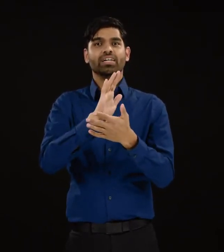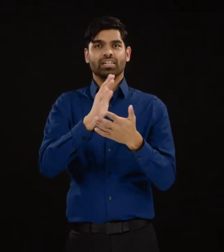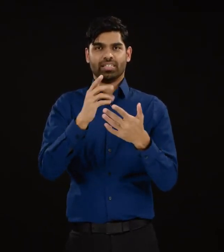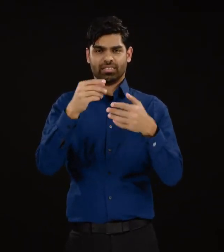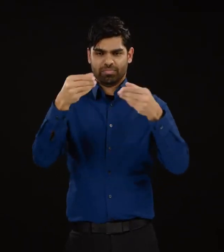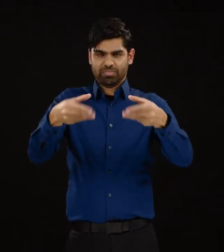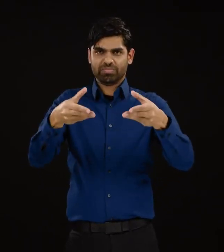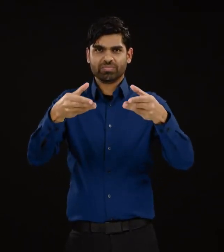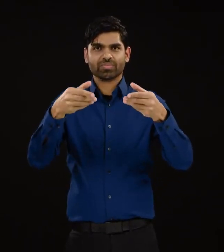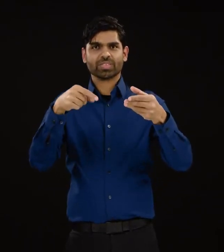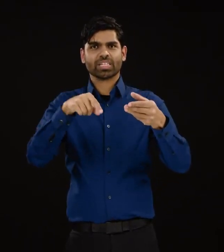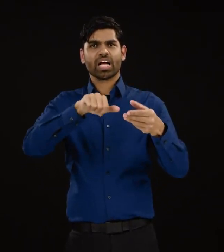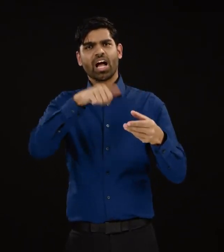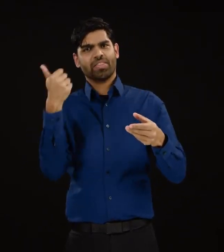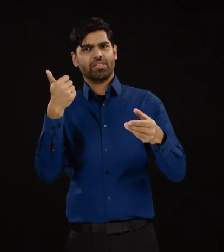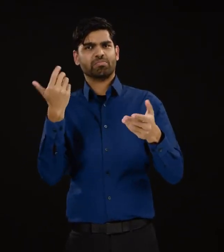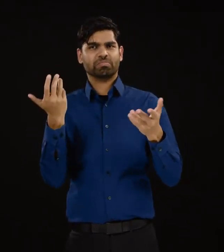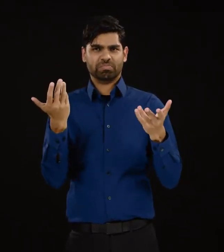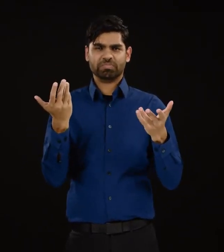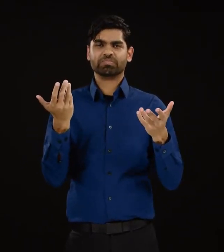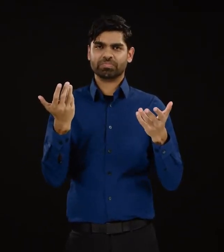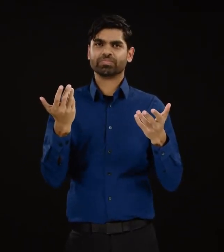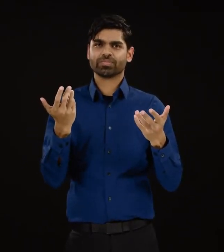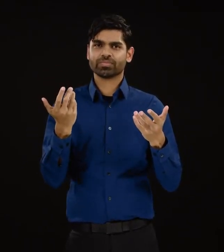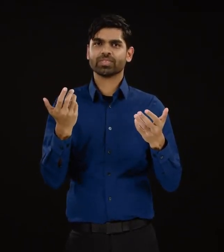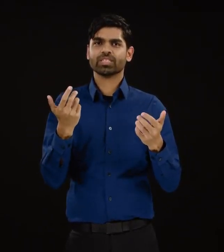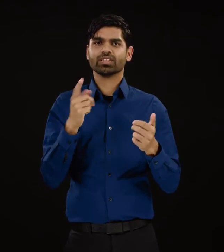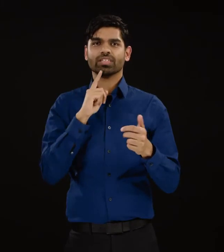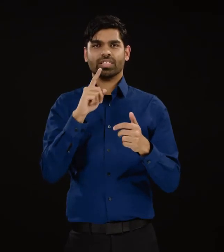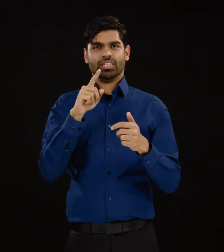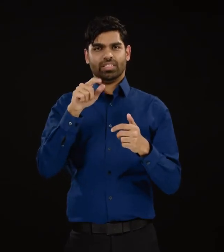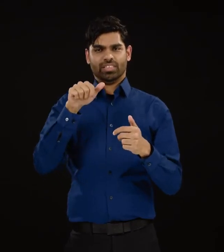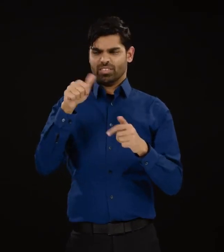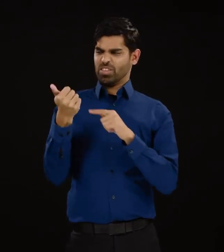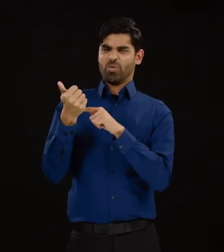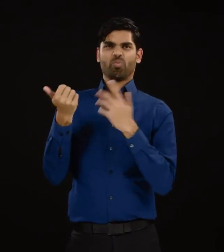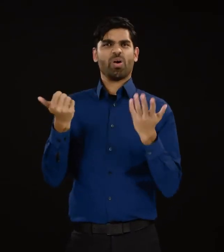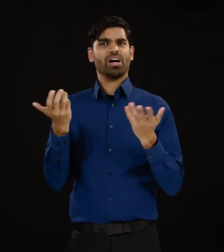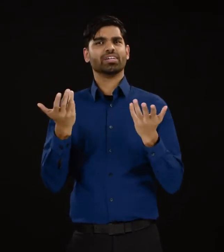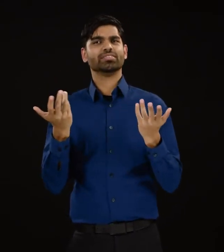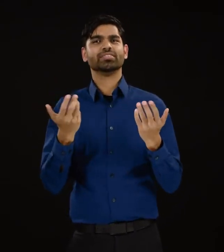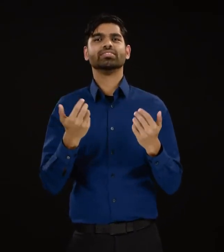1. They have not used more than the usage specified in their monthly plan limits and